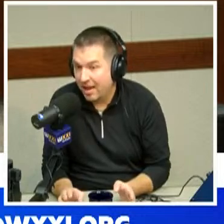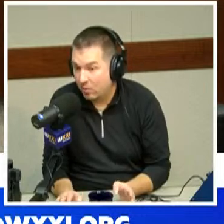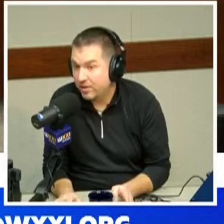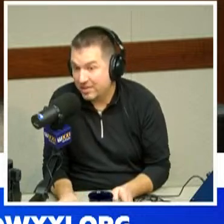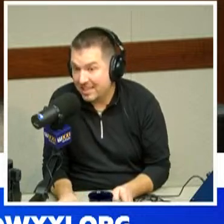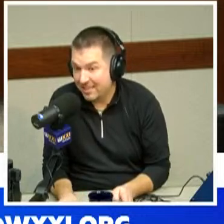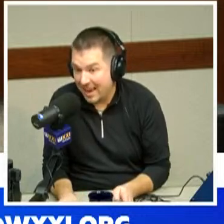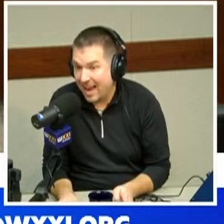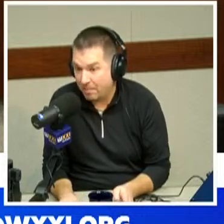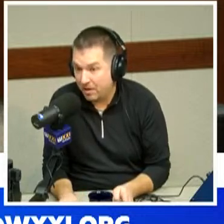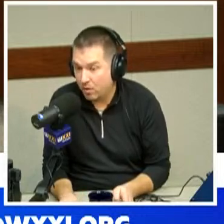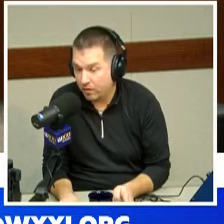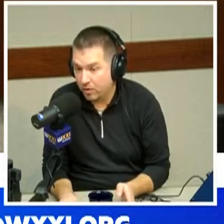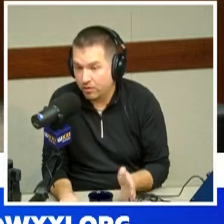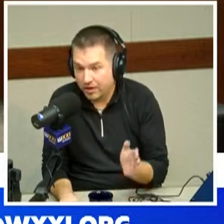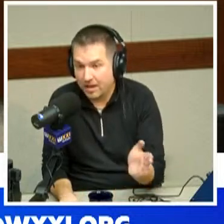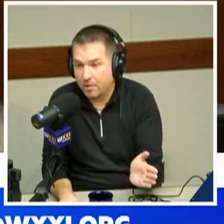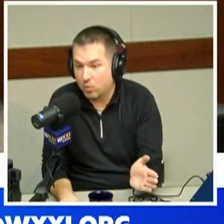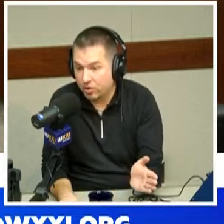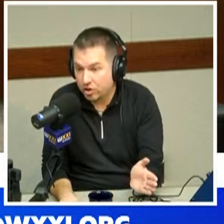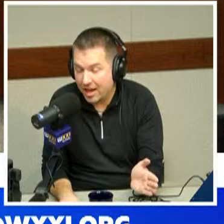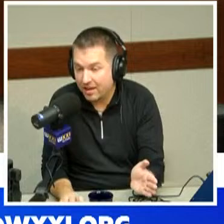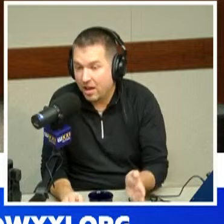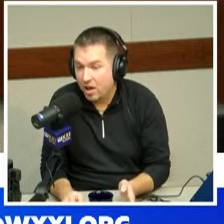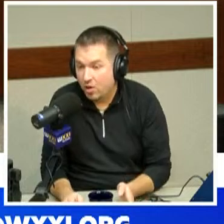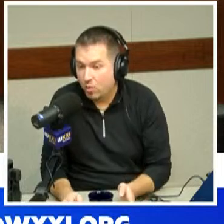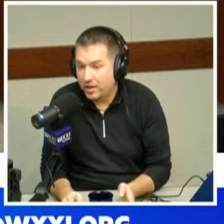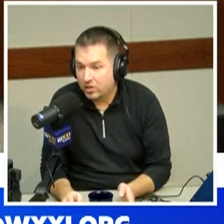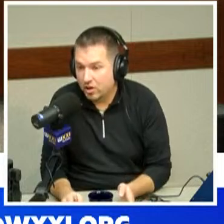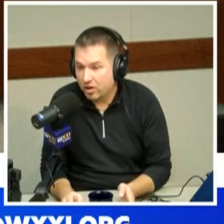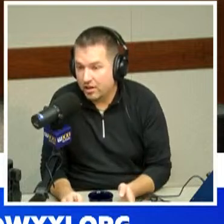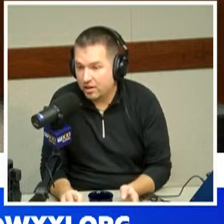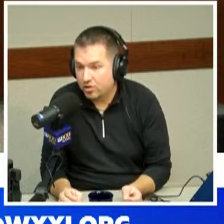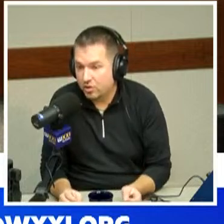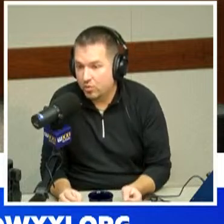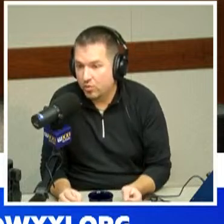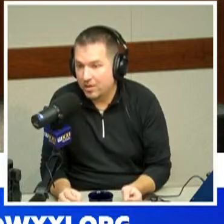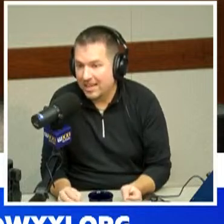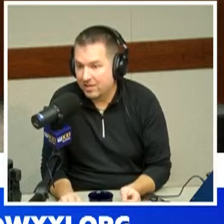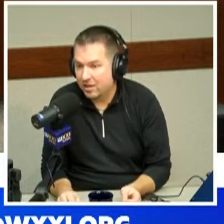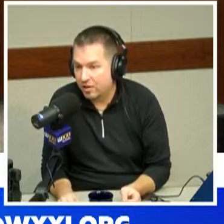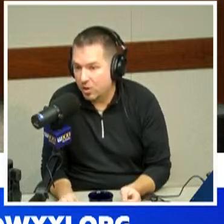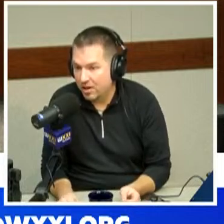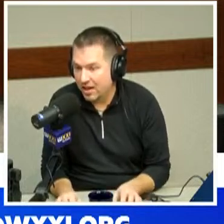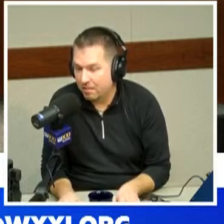and we've seen that happen over and over again but with Jen we started to get the community on